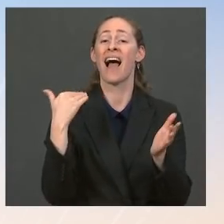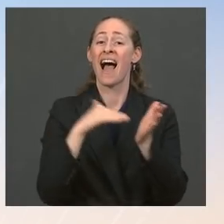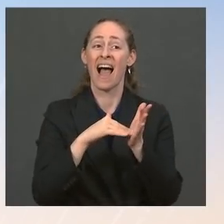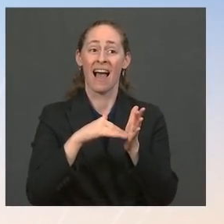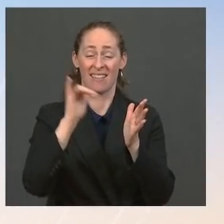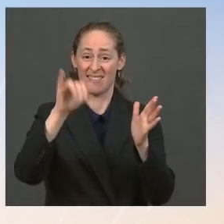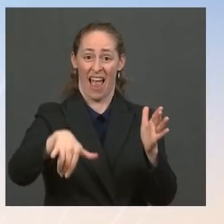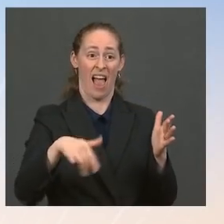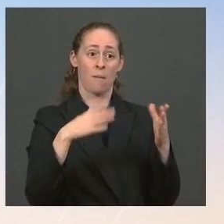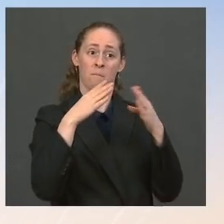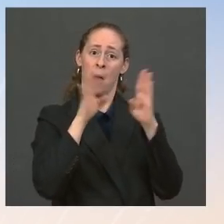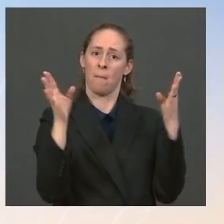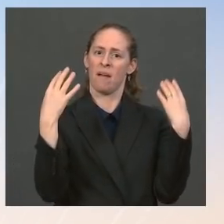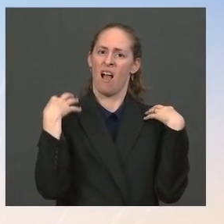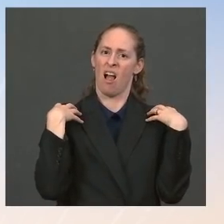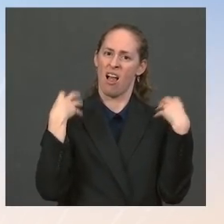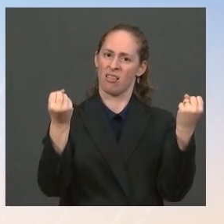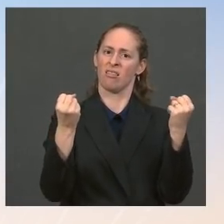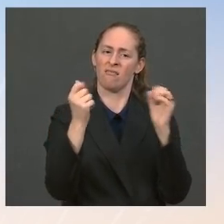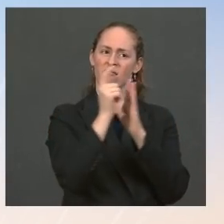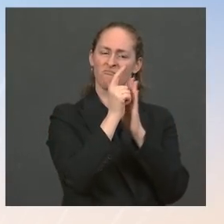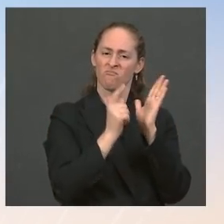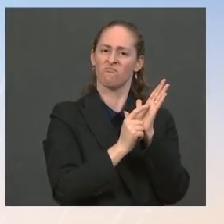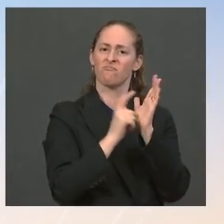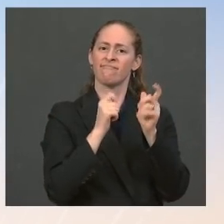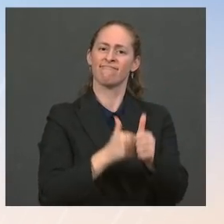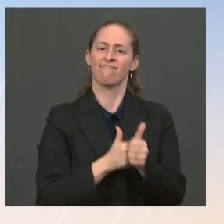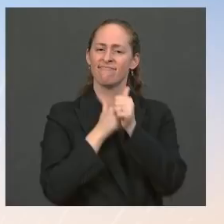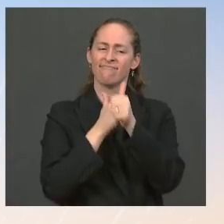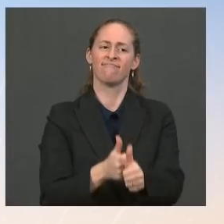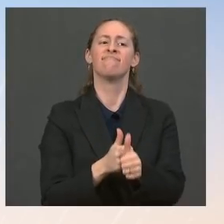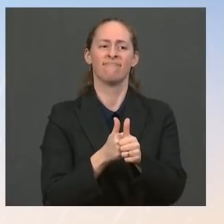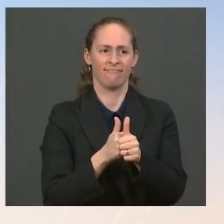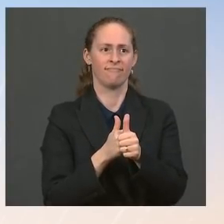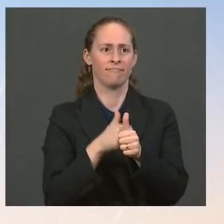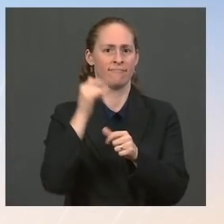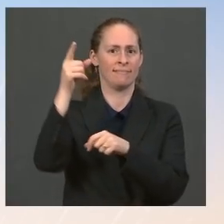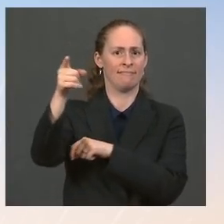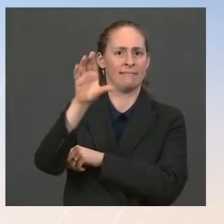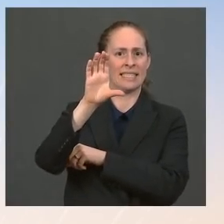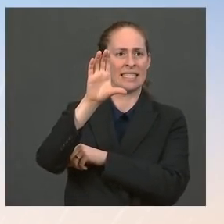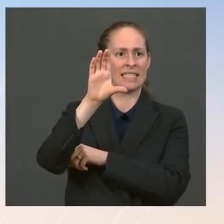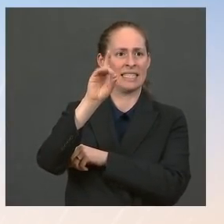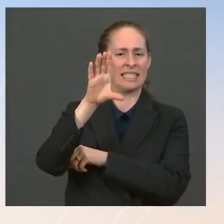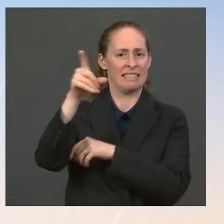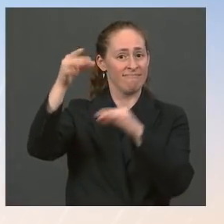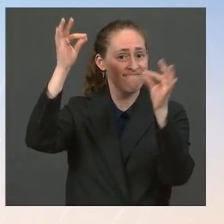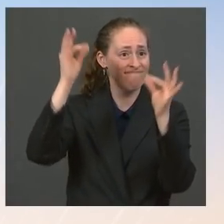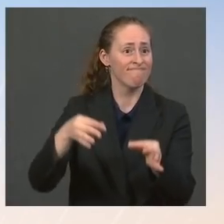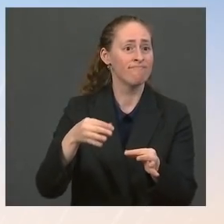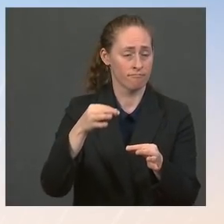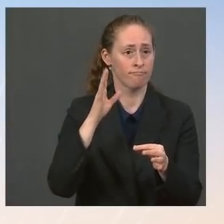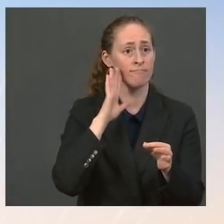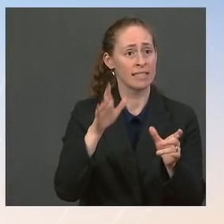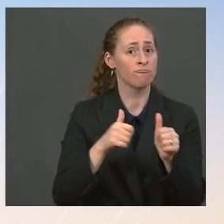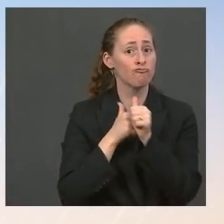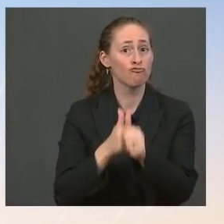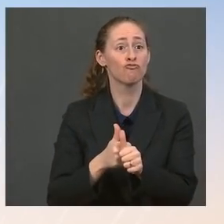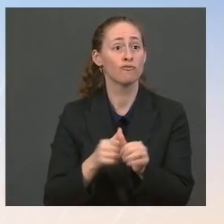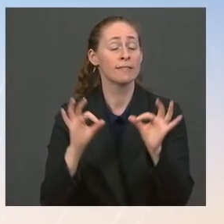imperative as determined by the Centers for Disease Control -- we will do so. And with that, I'll take your questions.